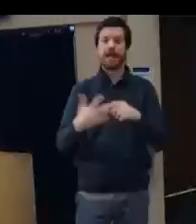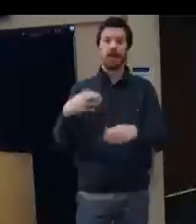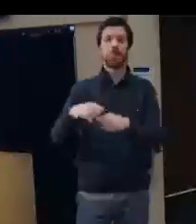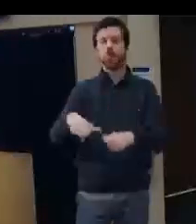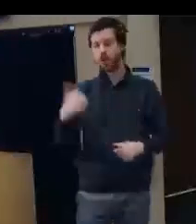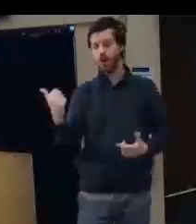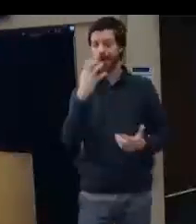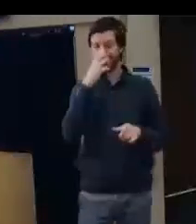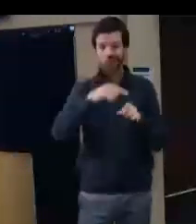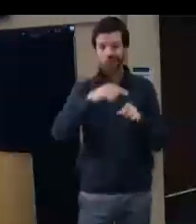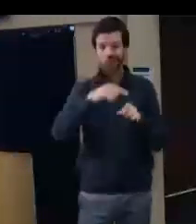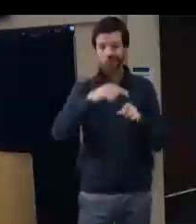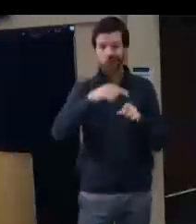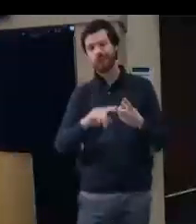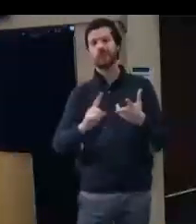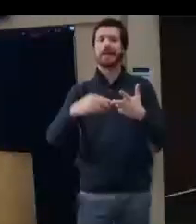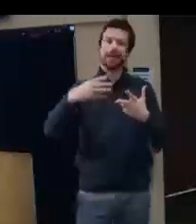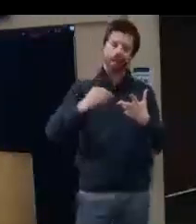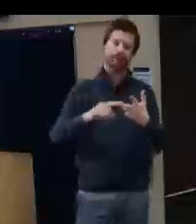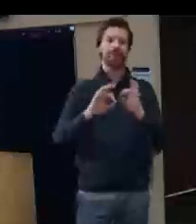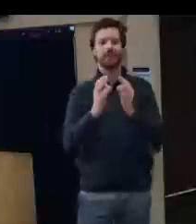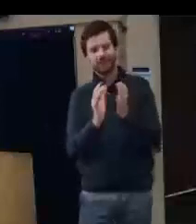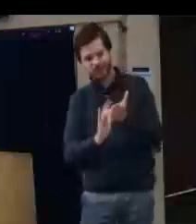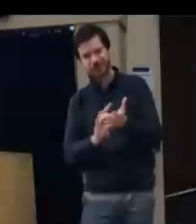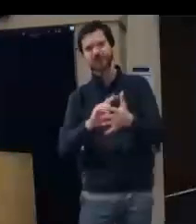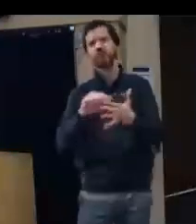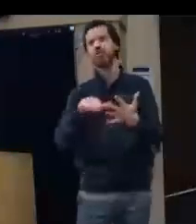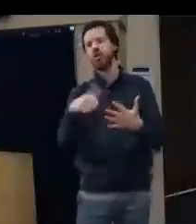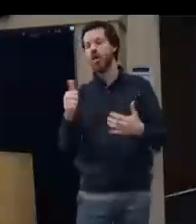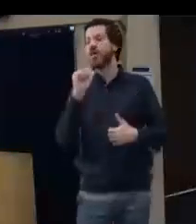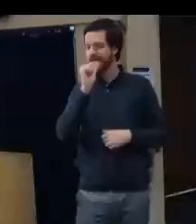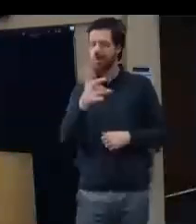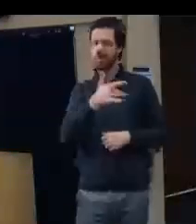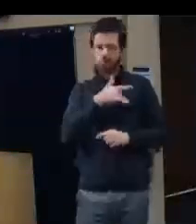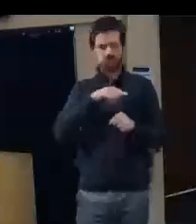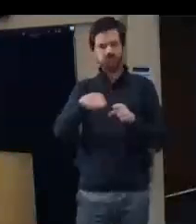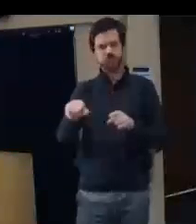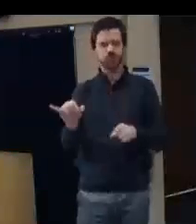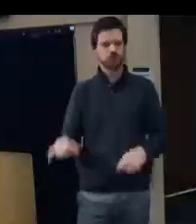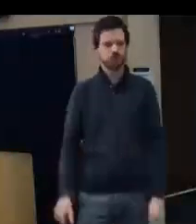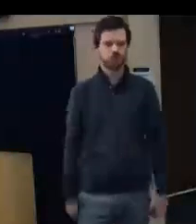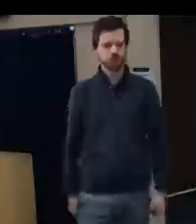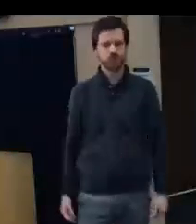anesthesiology obstetrics Imaging family medicine and other non-cardiac Specialties and we included